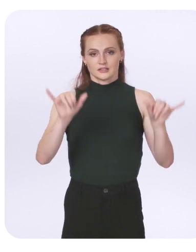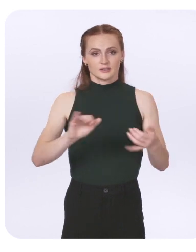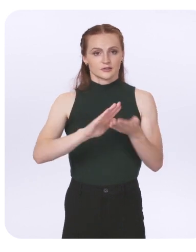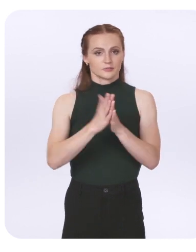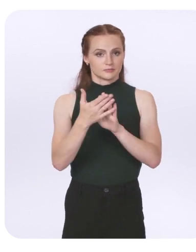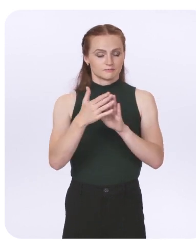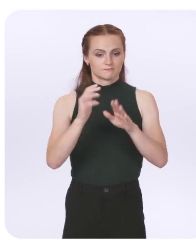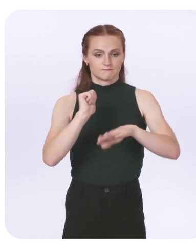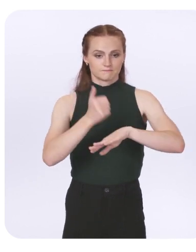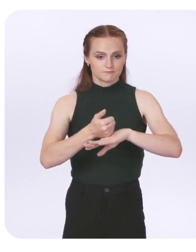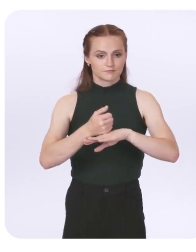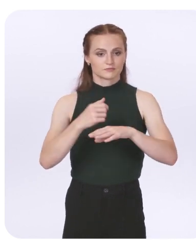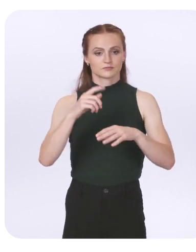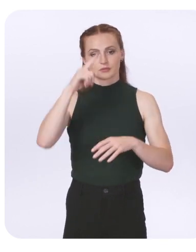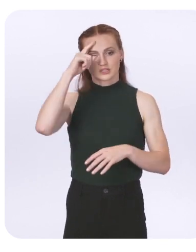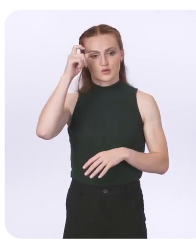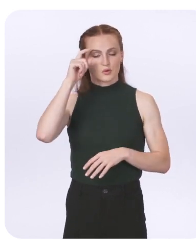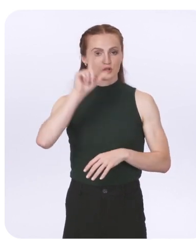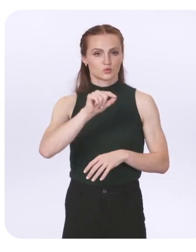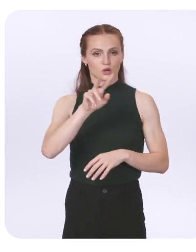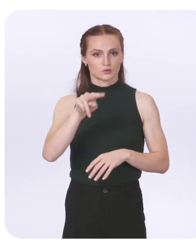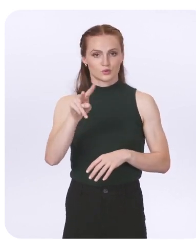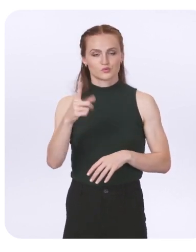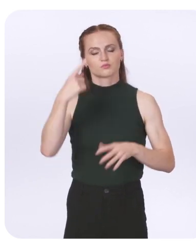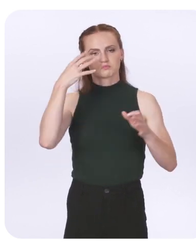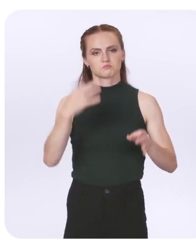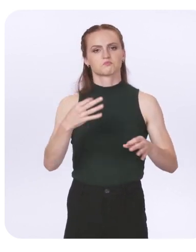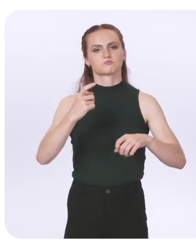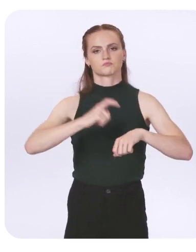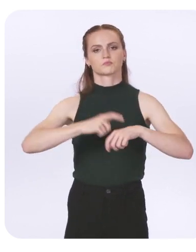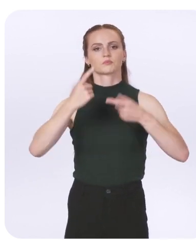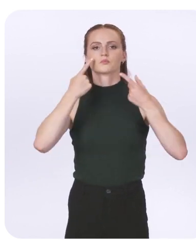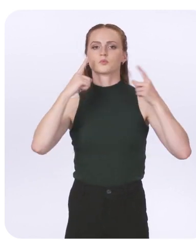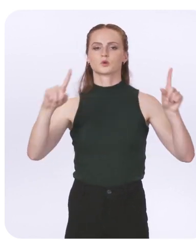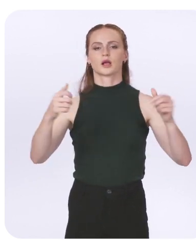we decided to announce the game to the world with a launch trailer